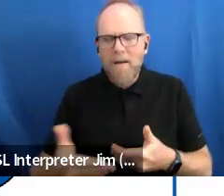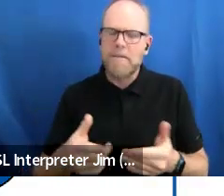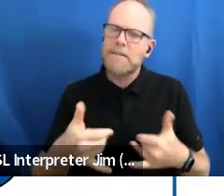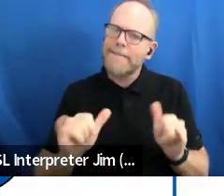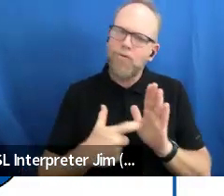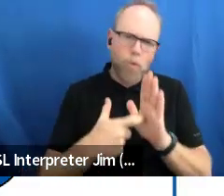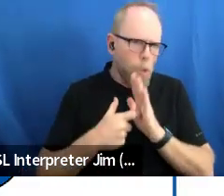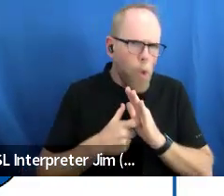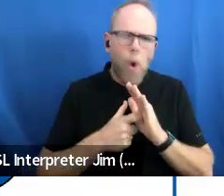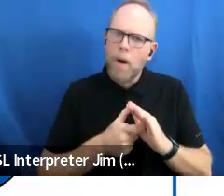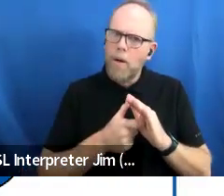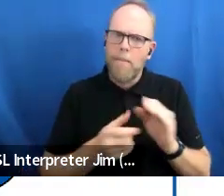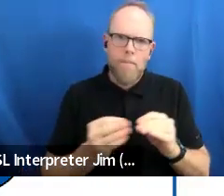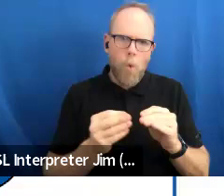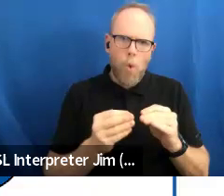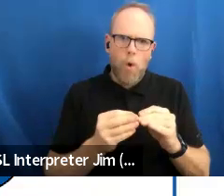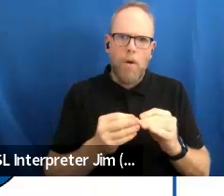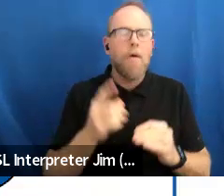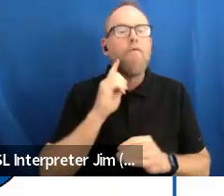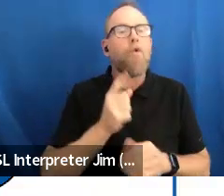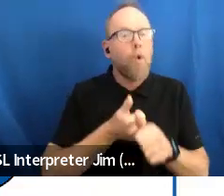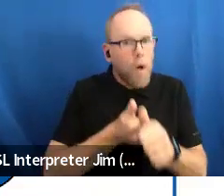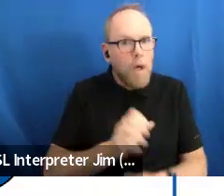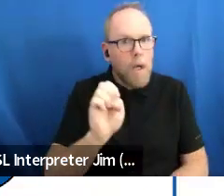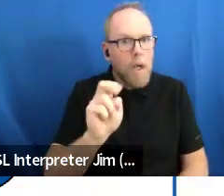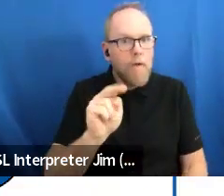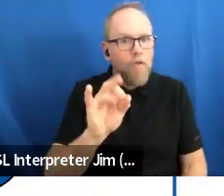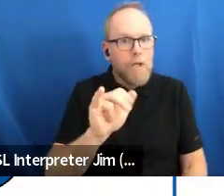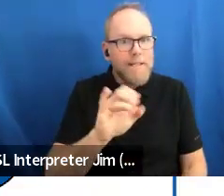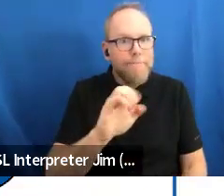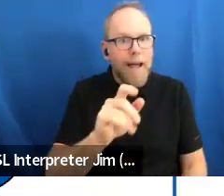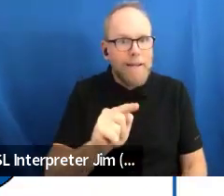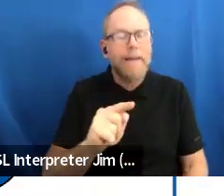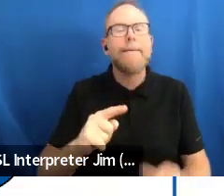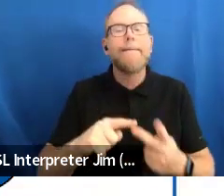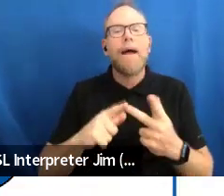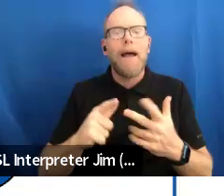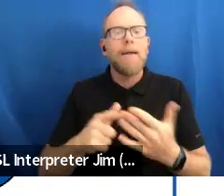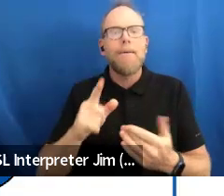and achieving equities and equal opportunity for people with all types of disabilities.